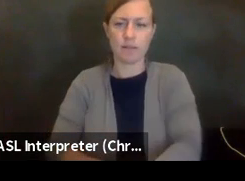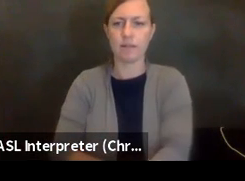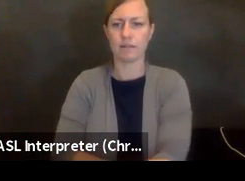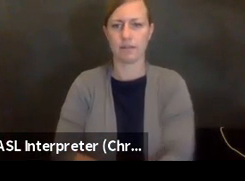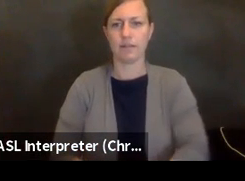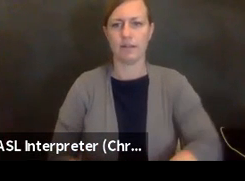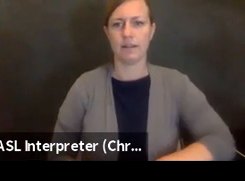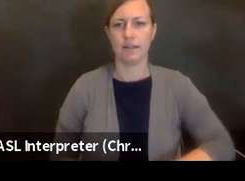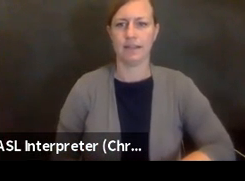Katherine Livick - ESD 112: And it is assigning...and it is assigning...